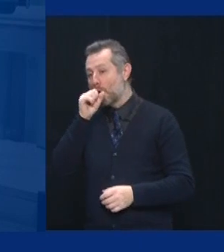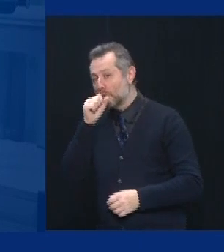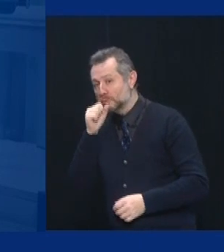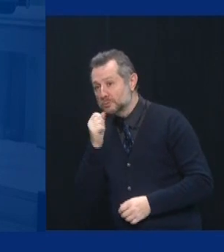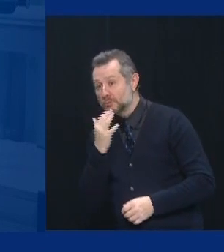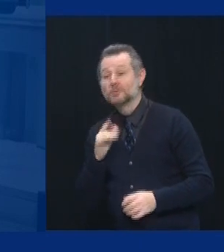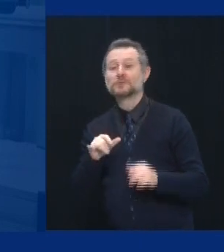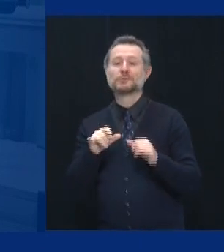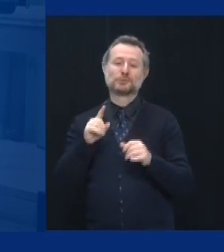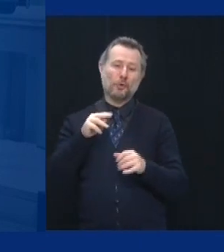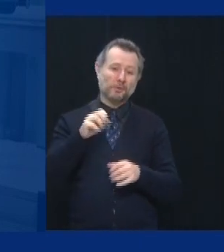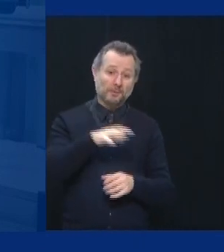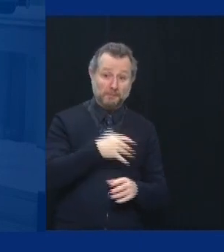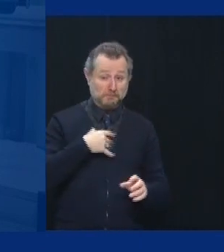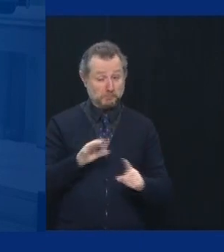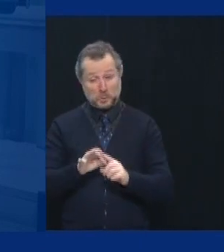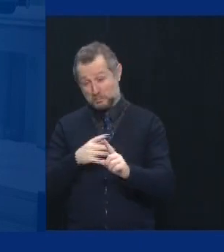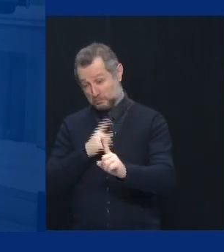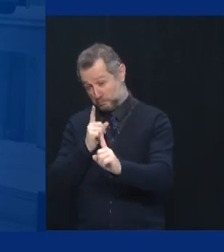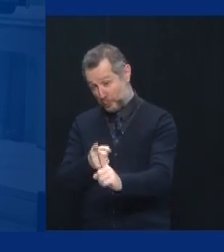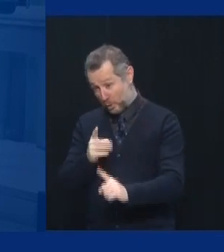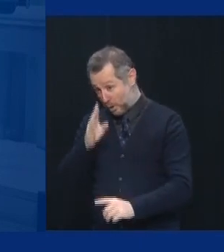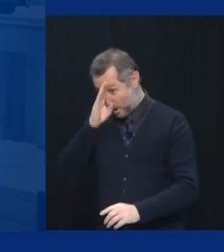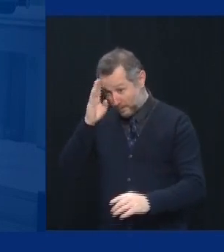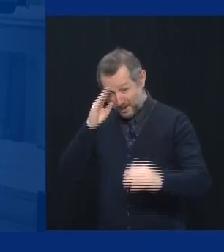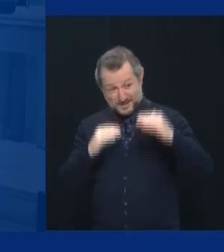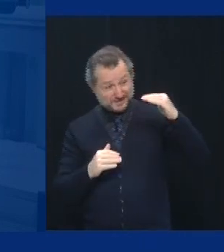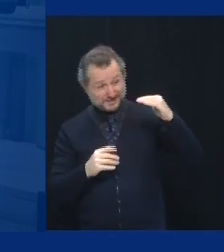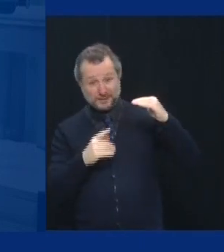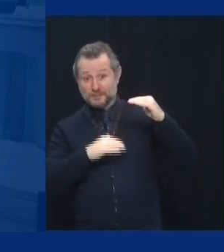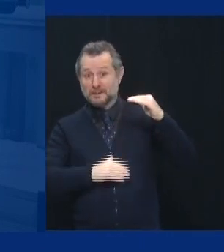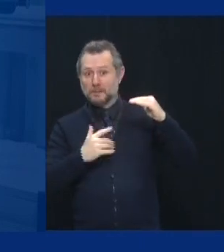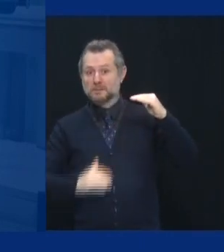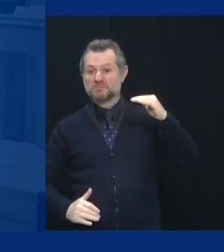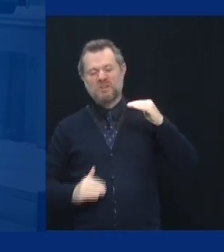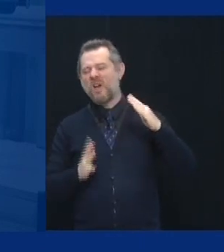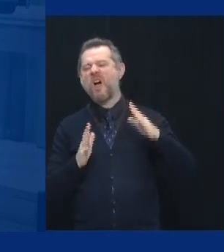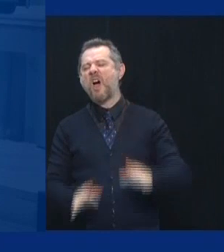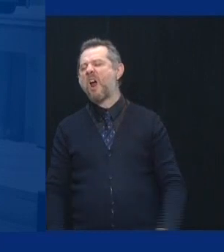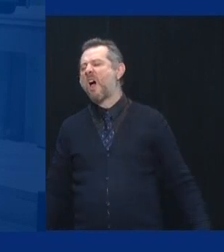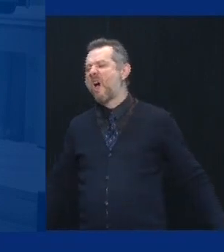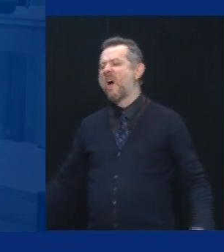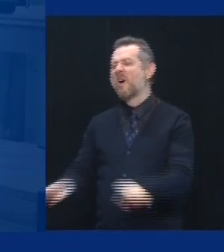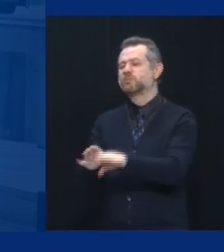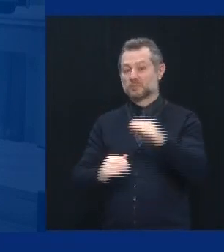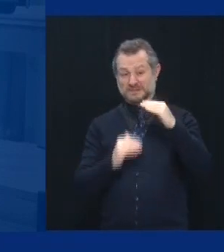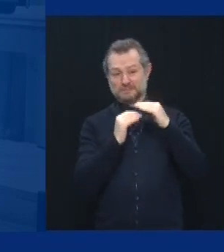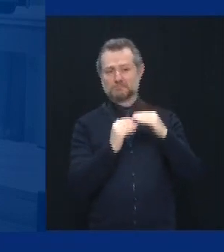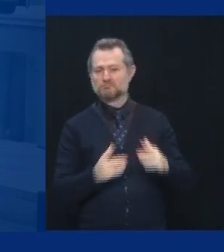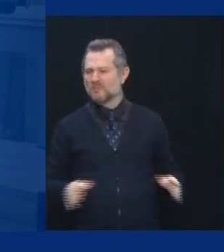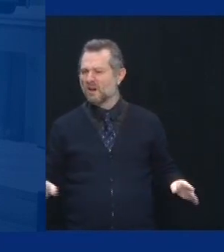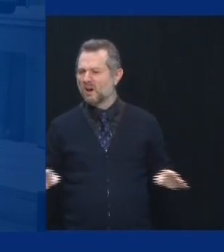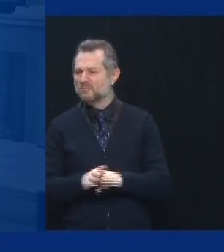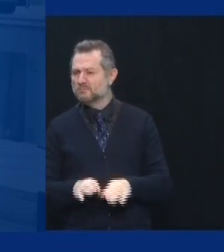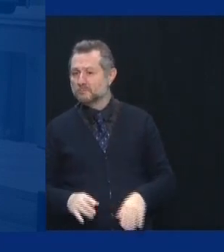ALL OF THESE DISCUSSIONS, MICRO ZONES. WHEN THE HOSPITAL CAPACITY IS